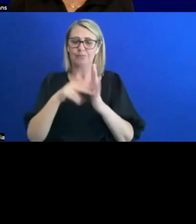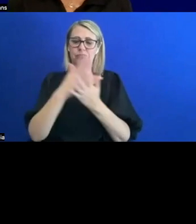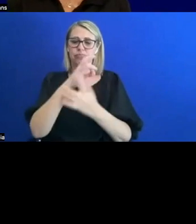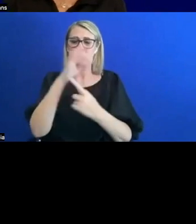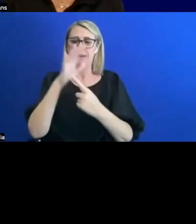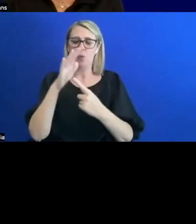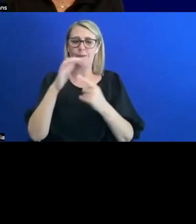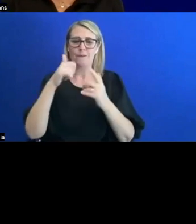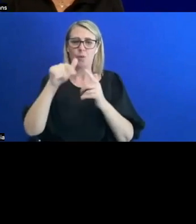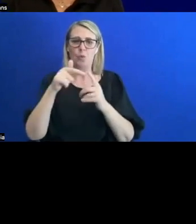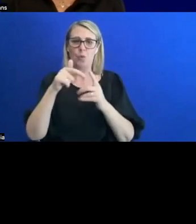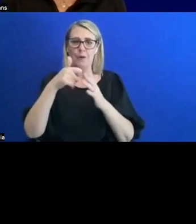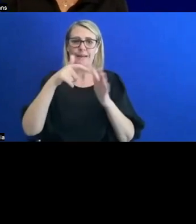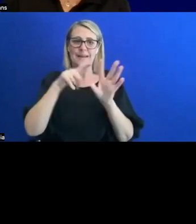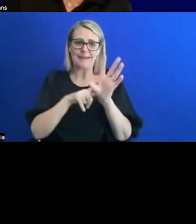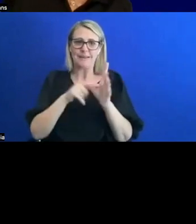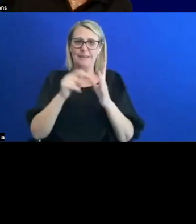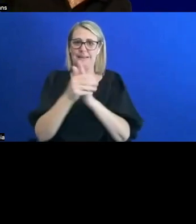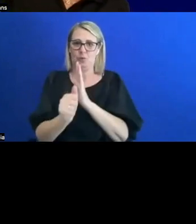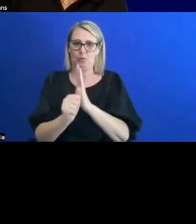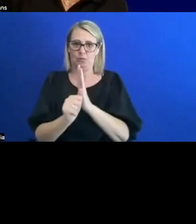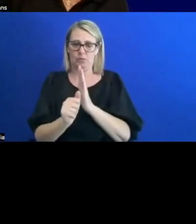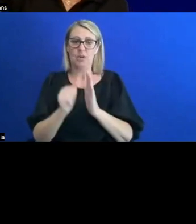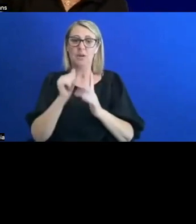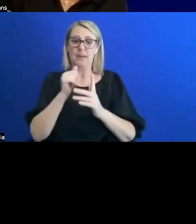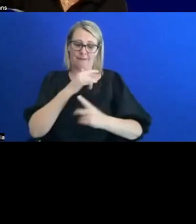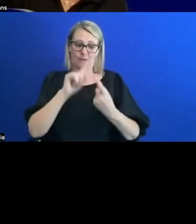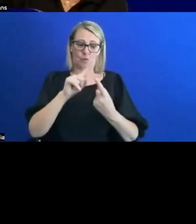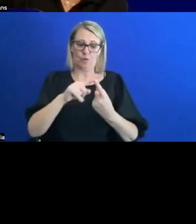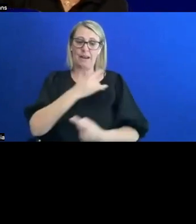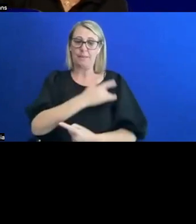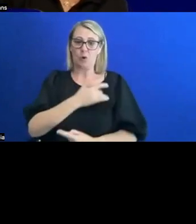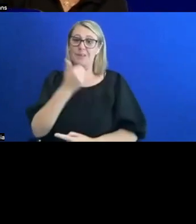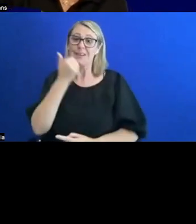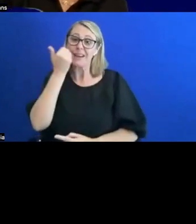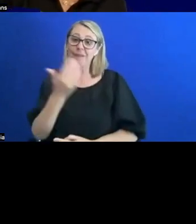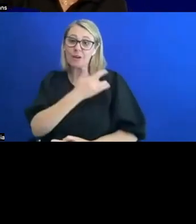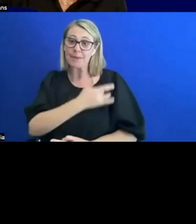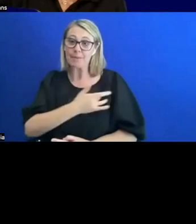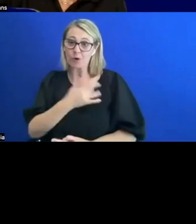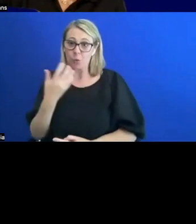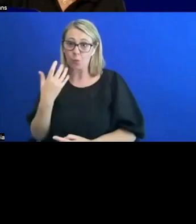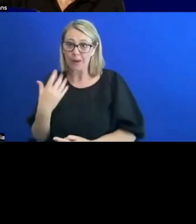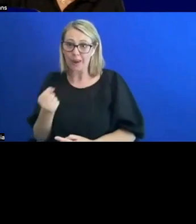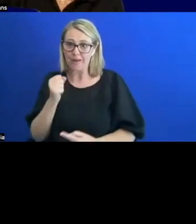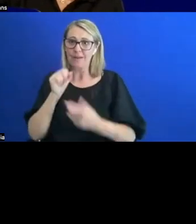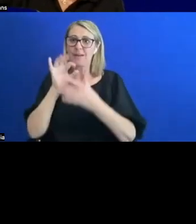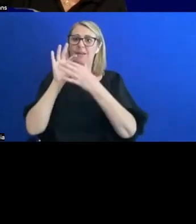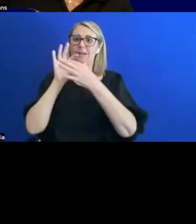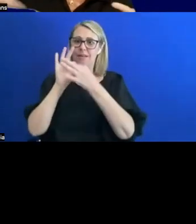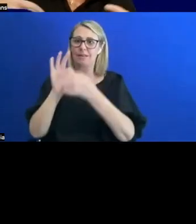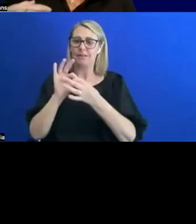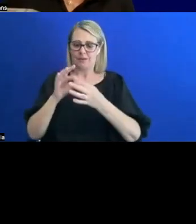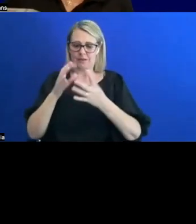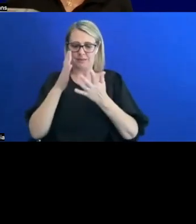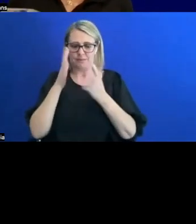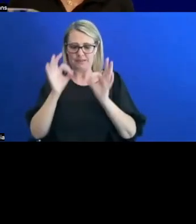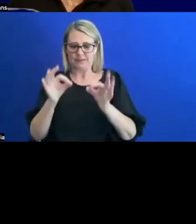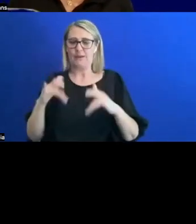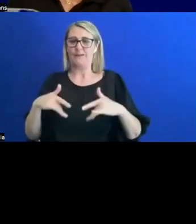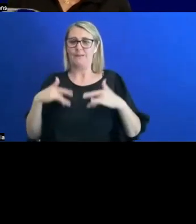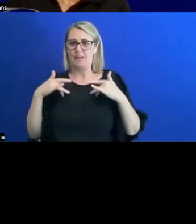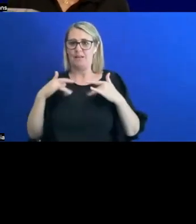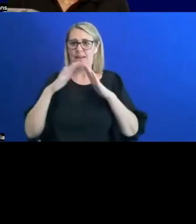firstly emotions. Every emotion we have evokes a certain feeling in our bodies. We need solid